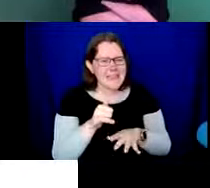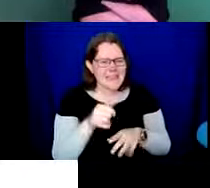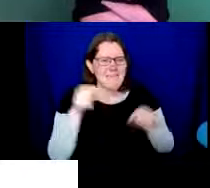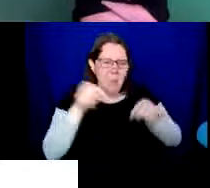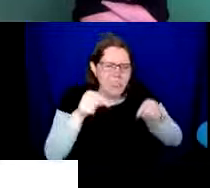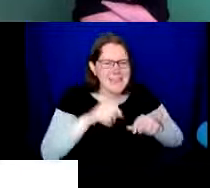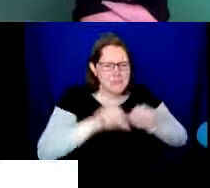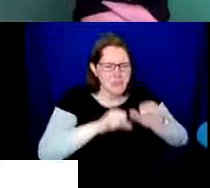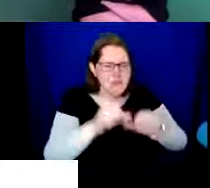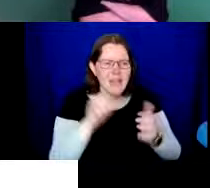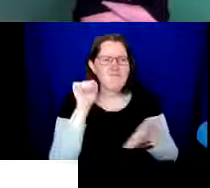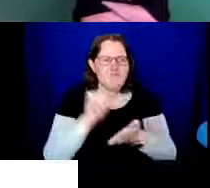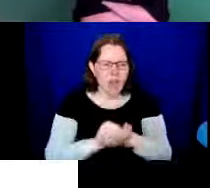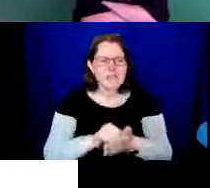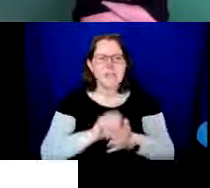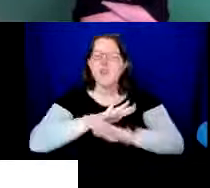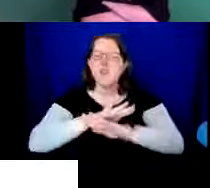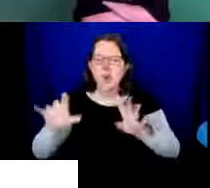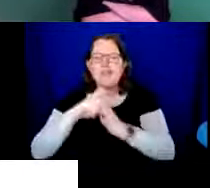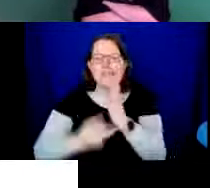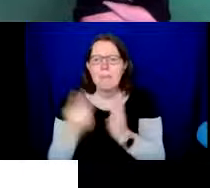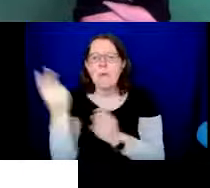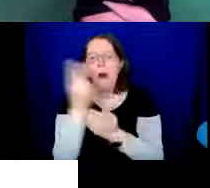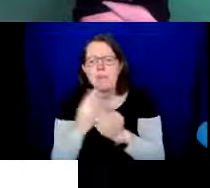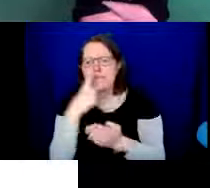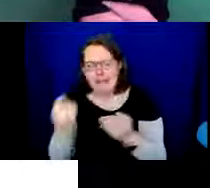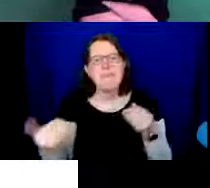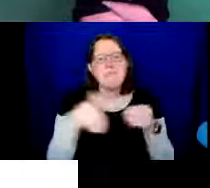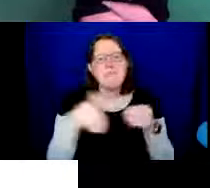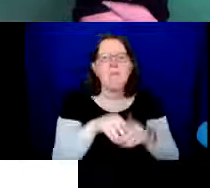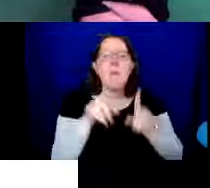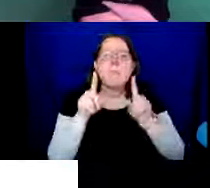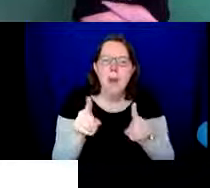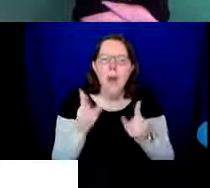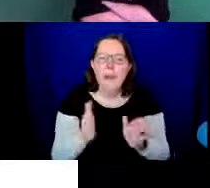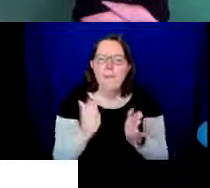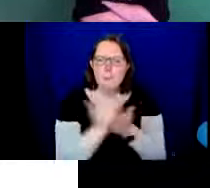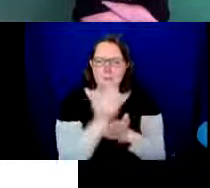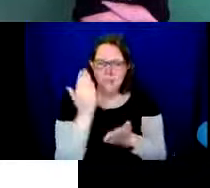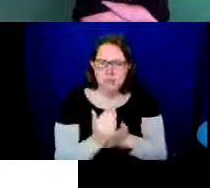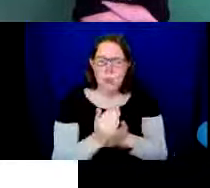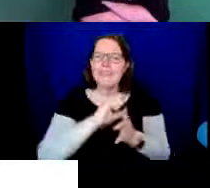but it's got to be really clear that you as a disabled artist are in control it's your project